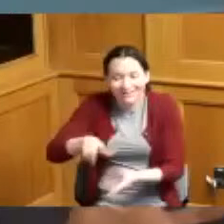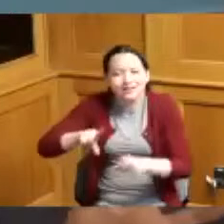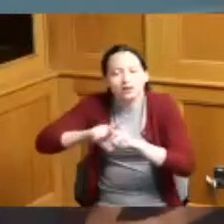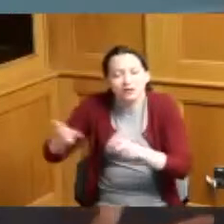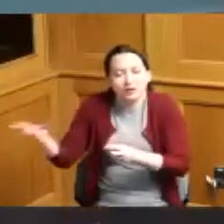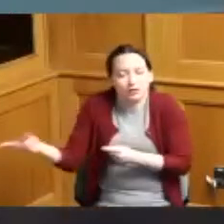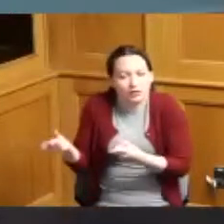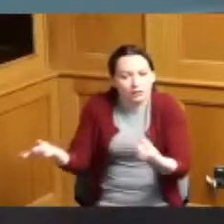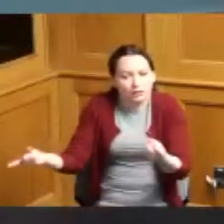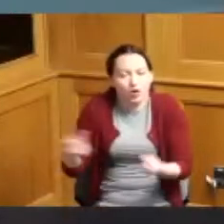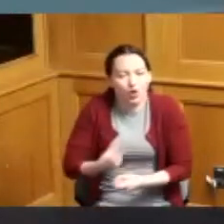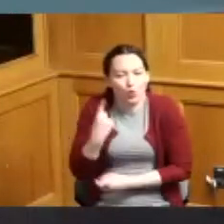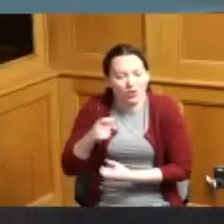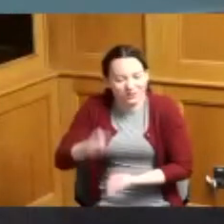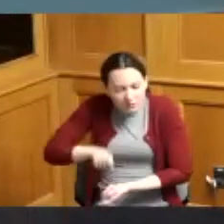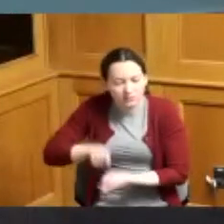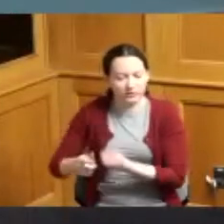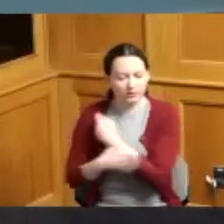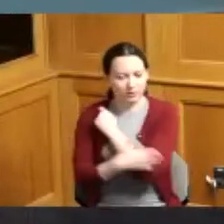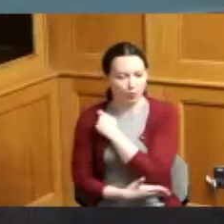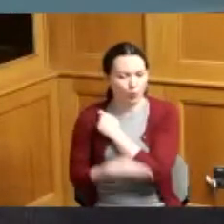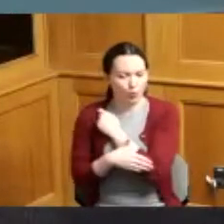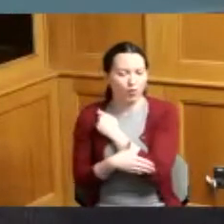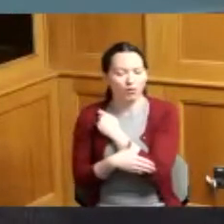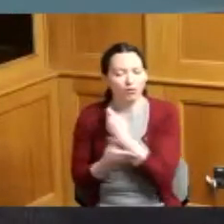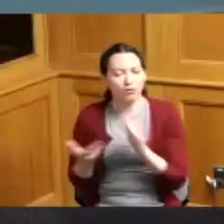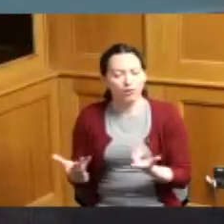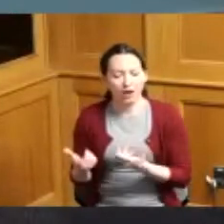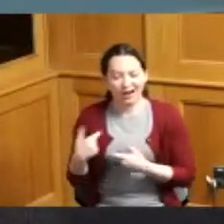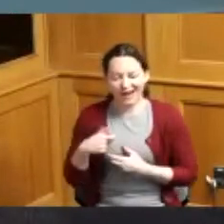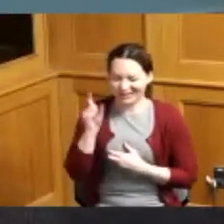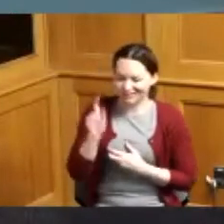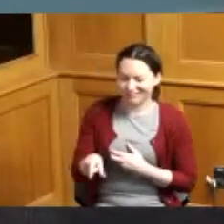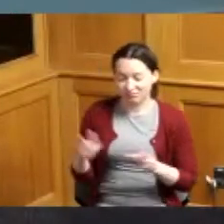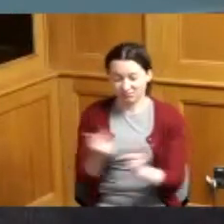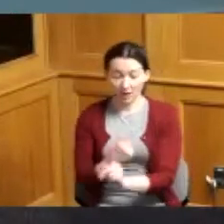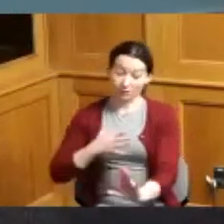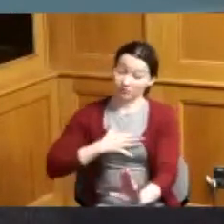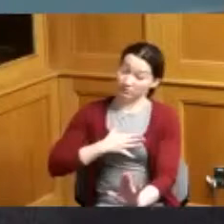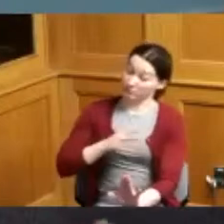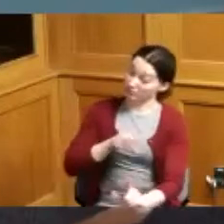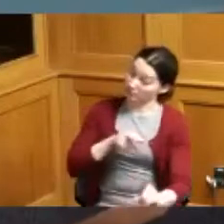we're one county and we just have to look at it the way at least I look at it I look at it more